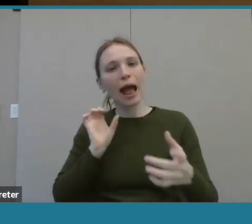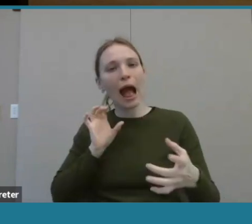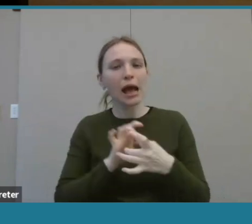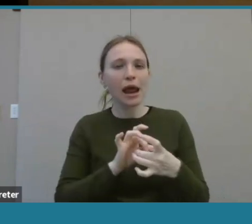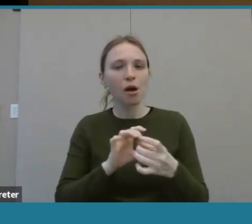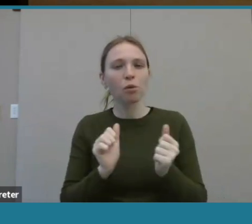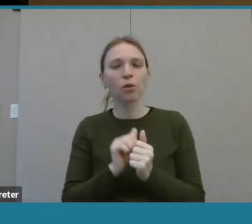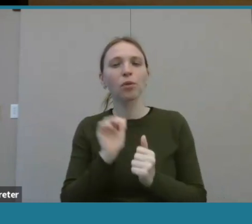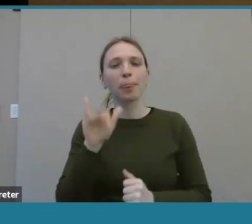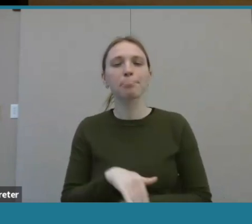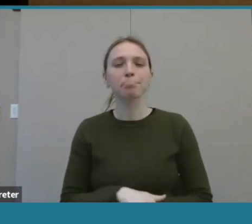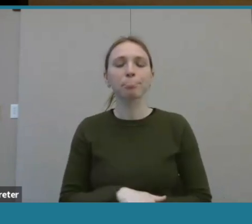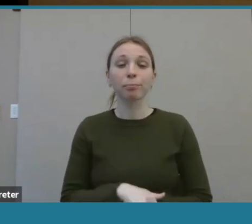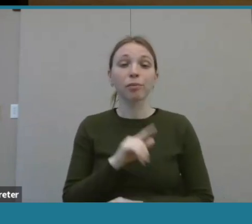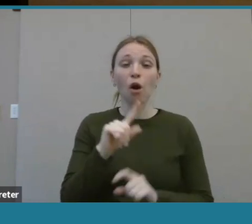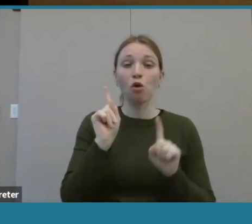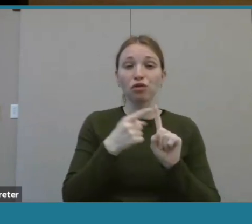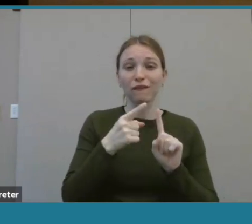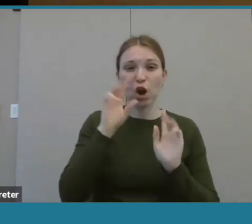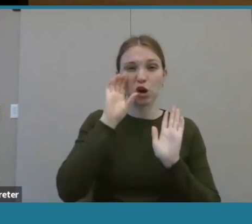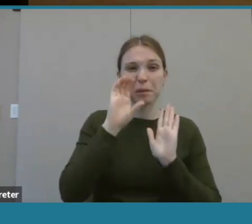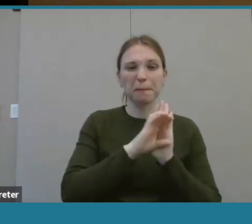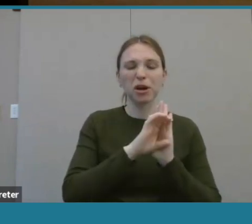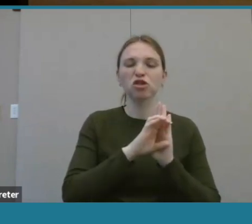The next picture— so the first picture is a very, very rough early sketch of what